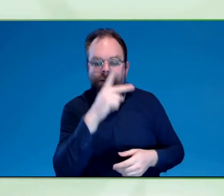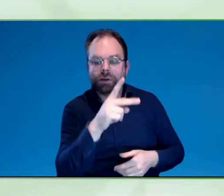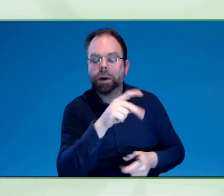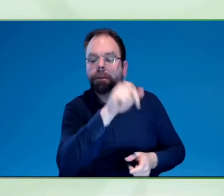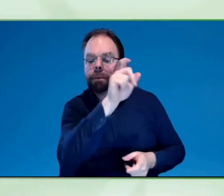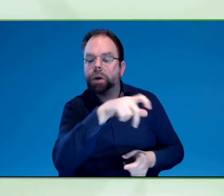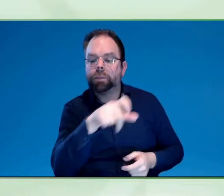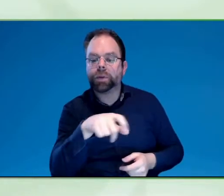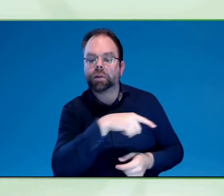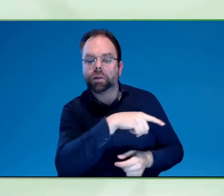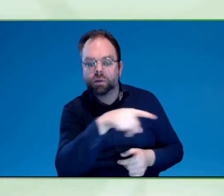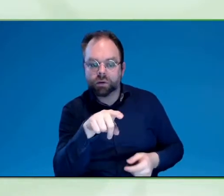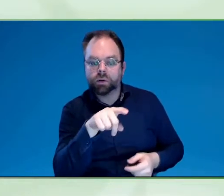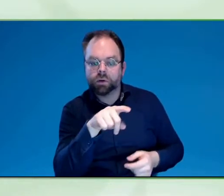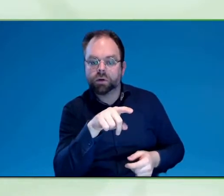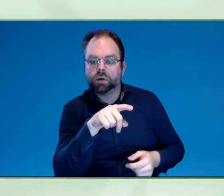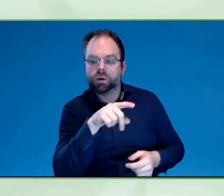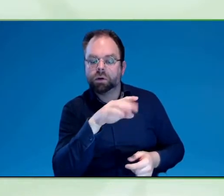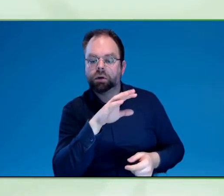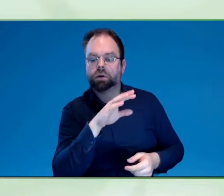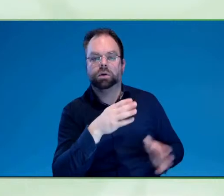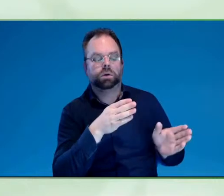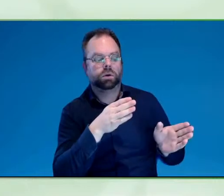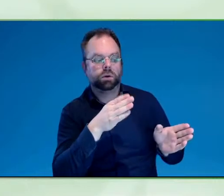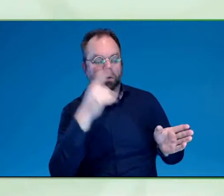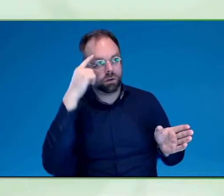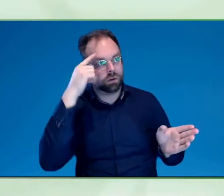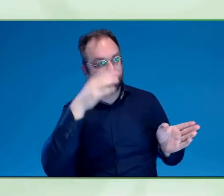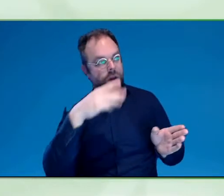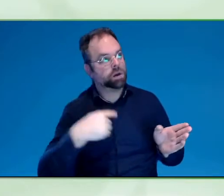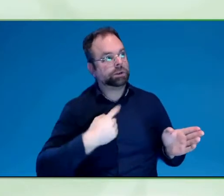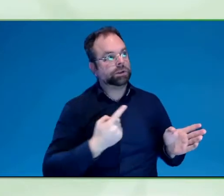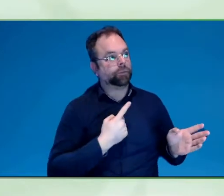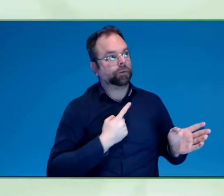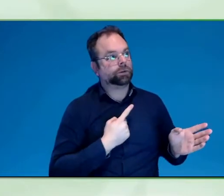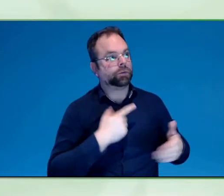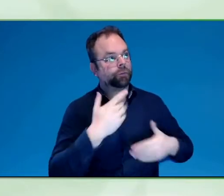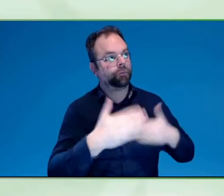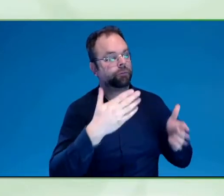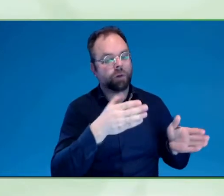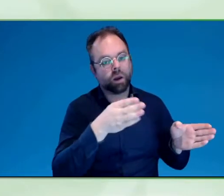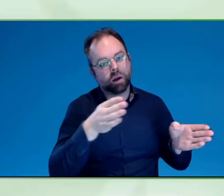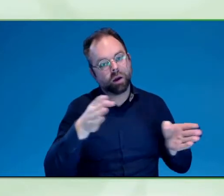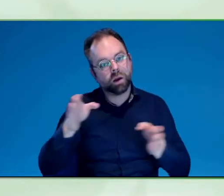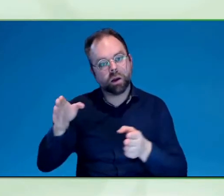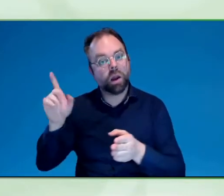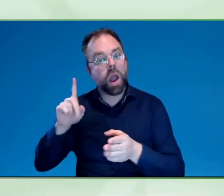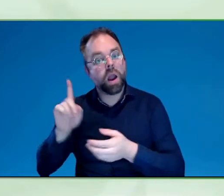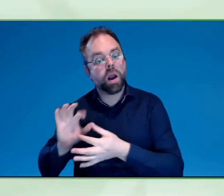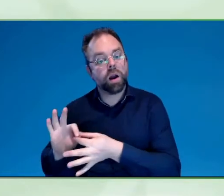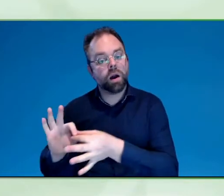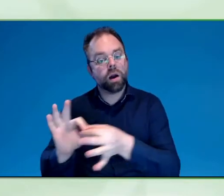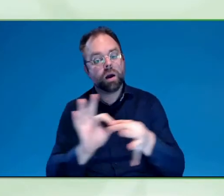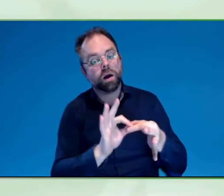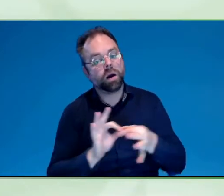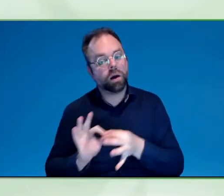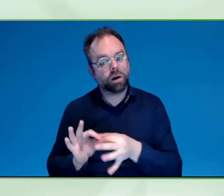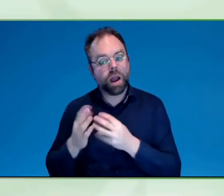It really is a variety of people, variety of passions and a variety of expertise and